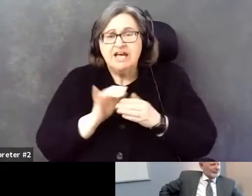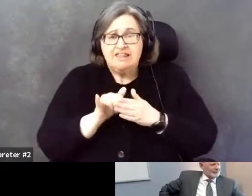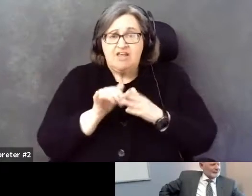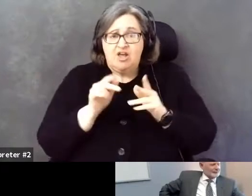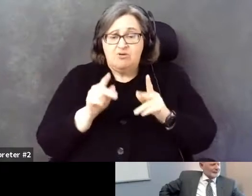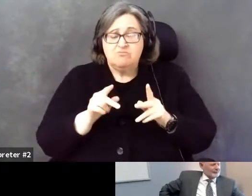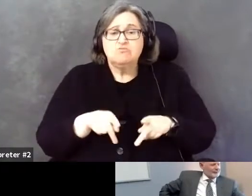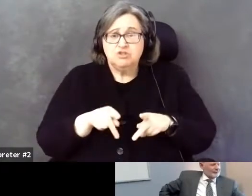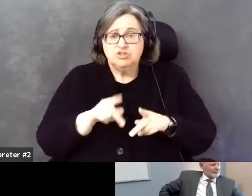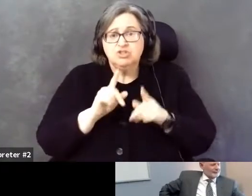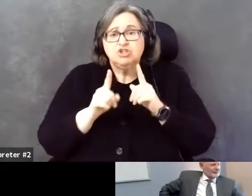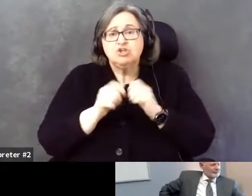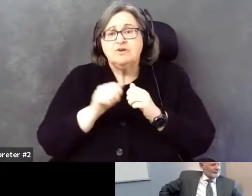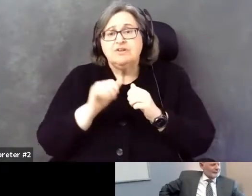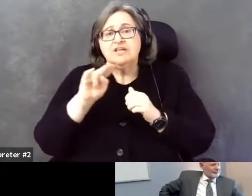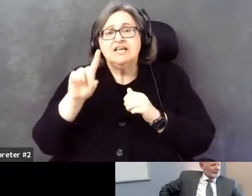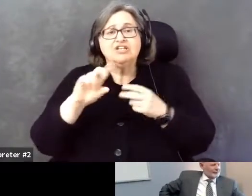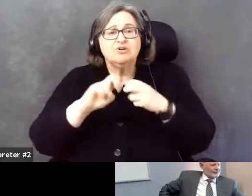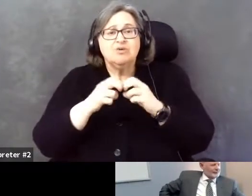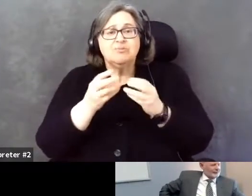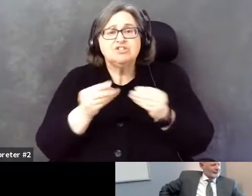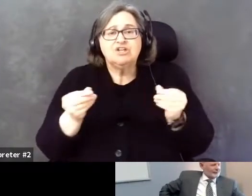the Indiana problem solving court staffers.